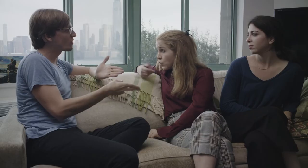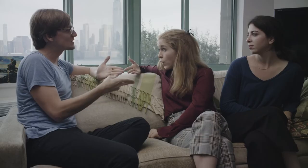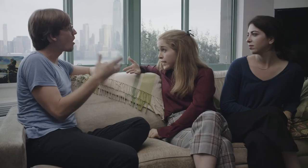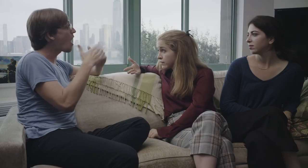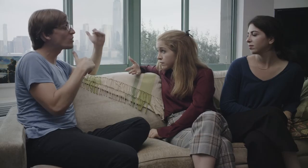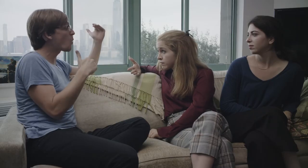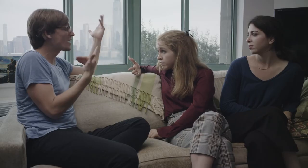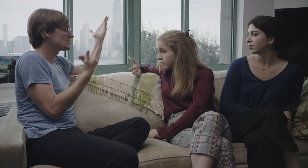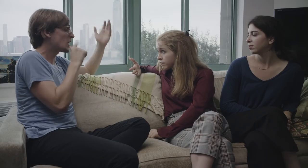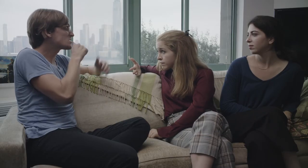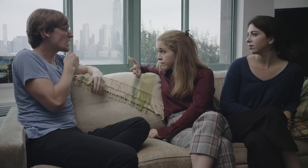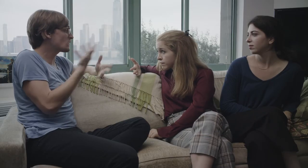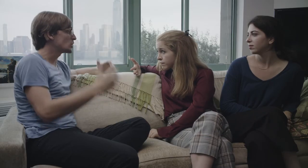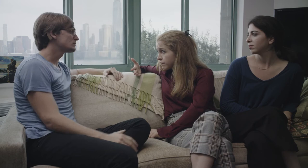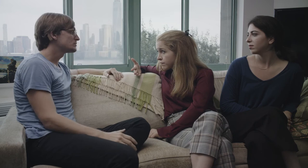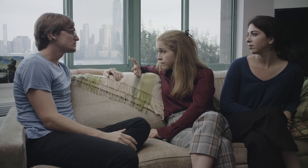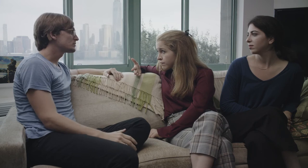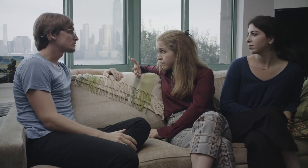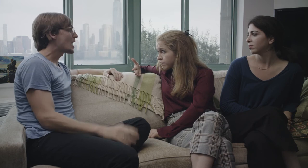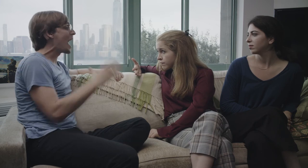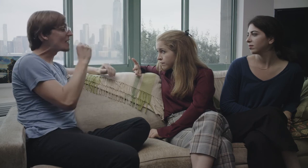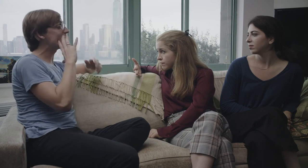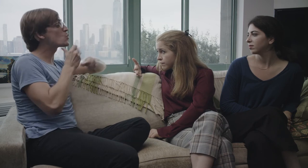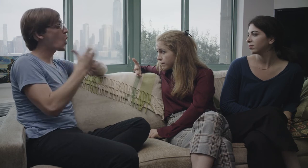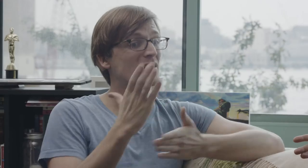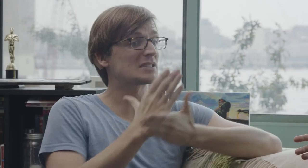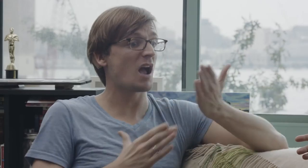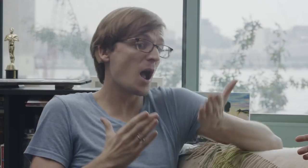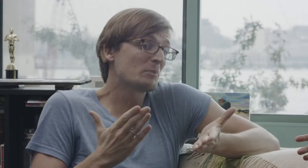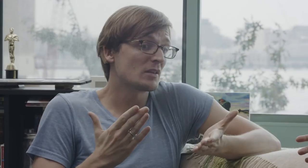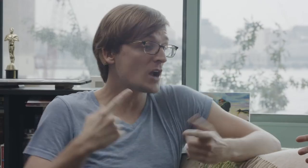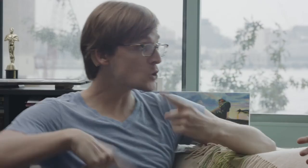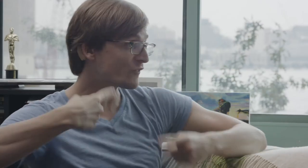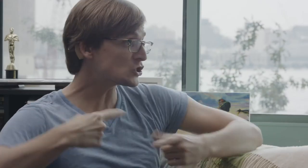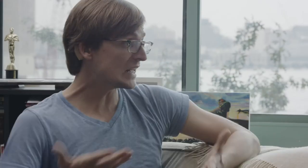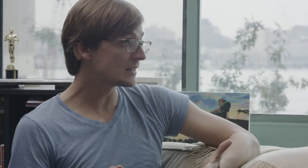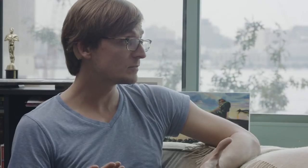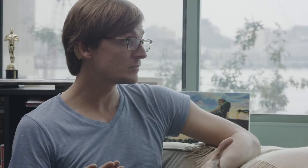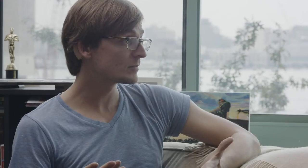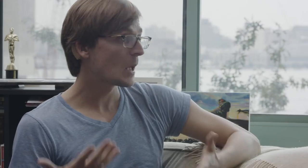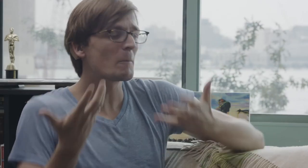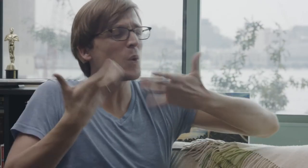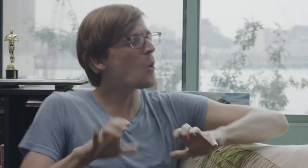How do we give authenticity to pieces of art, 'cause if not, they're gonna suffer. And sometimes there's controversy.